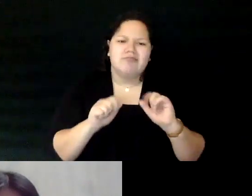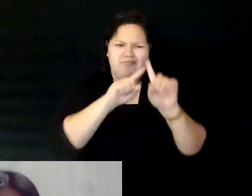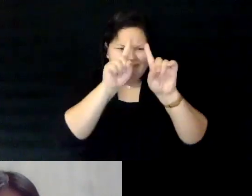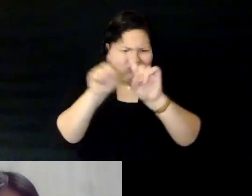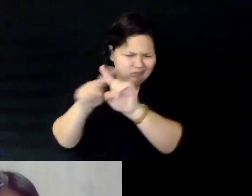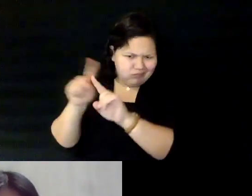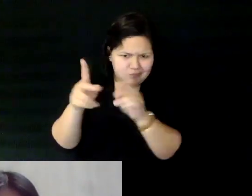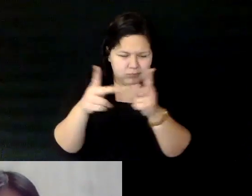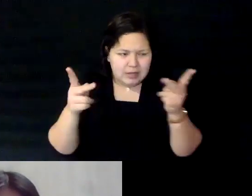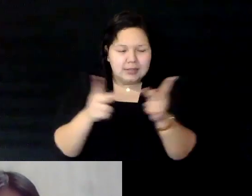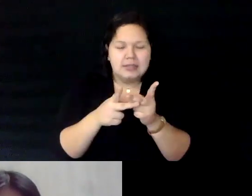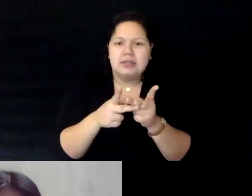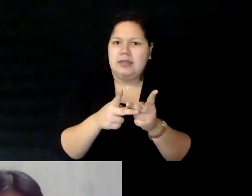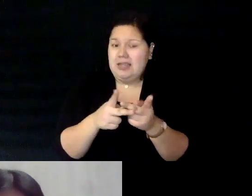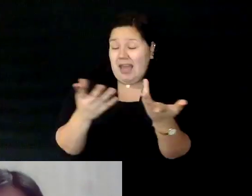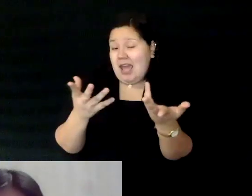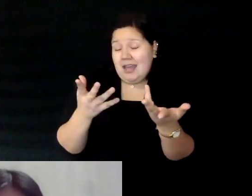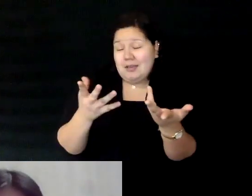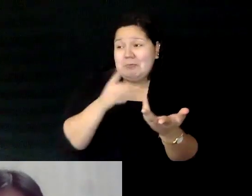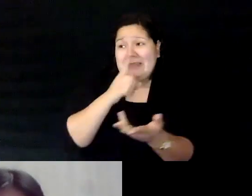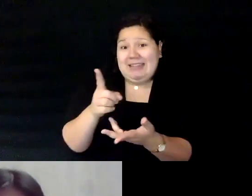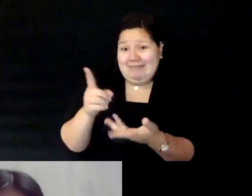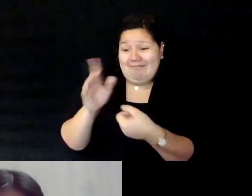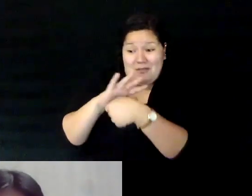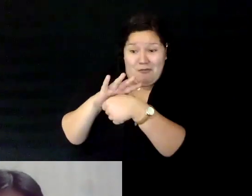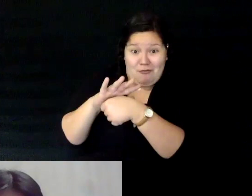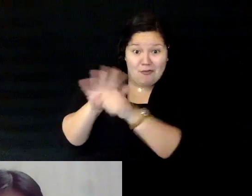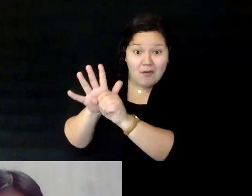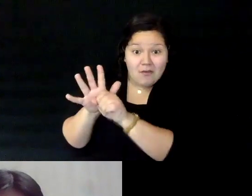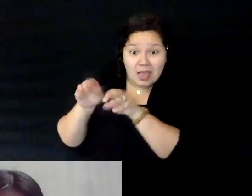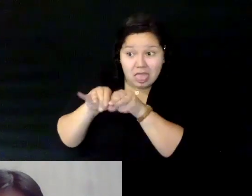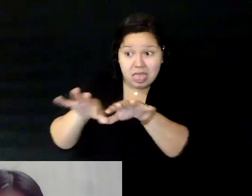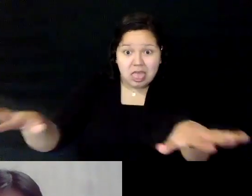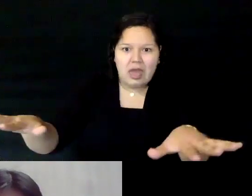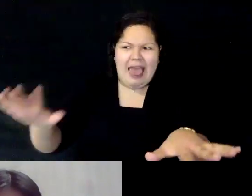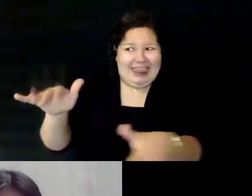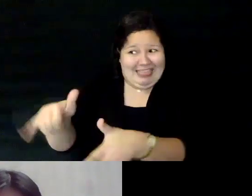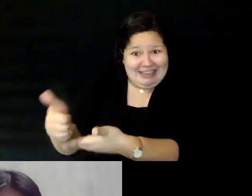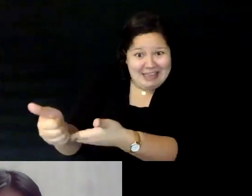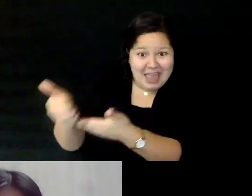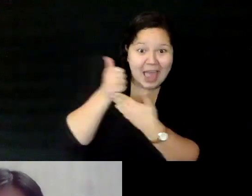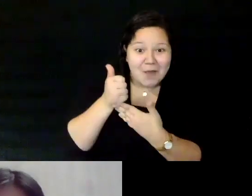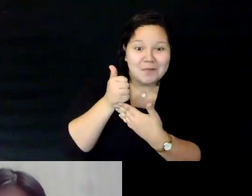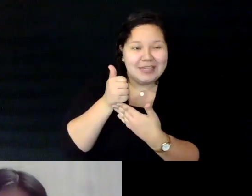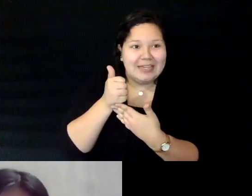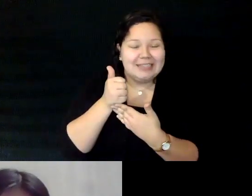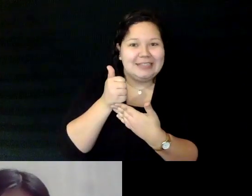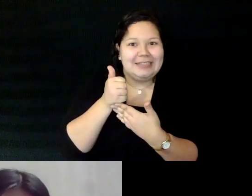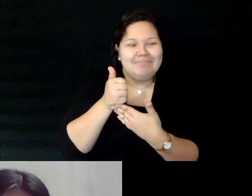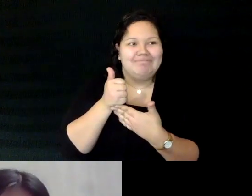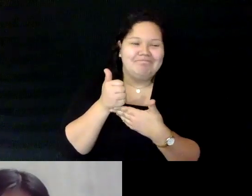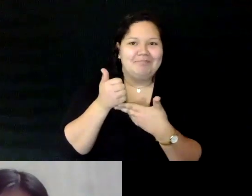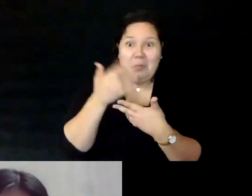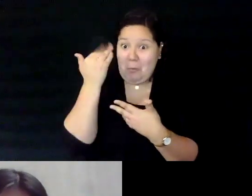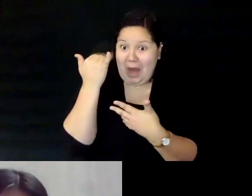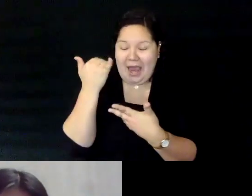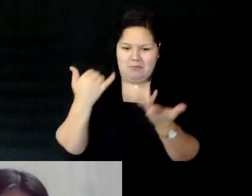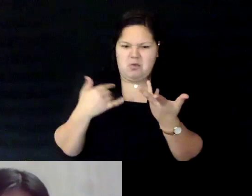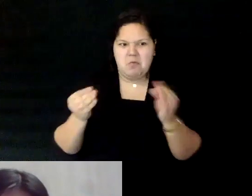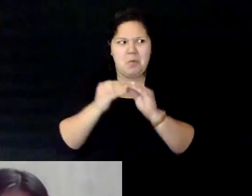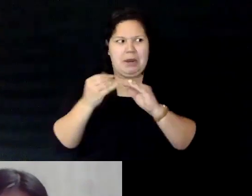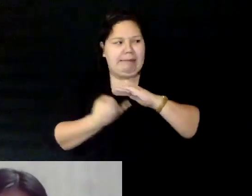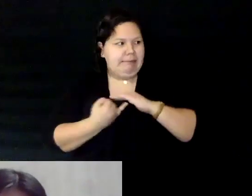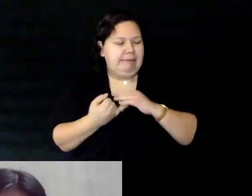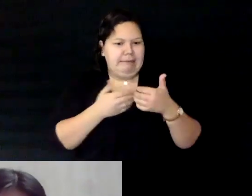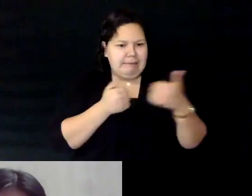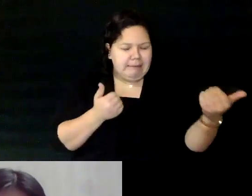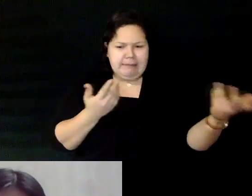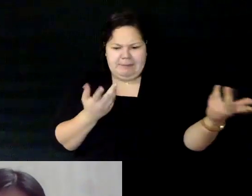the the pandemic really assisted in making us more isolated and forcing us to focus on one project,